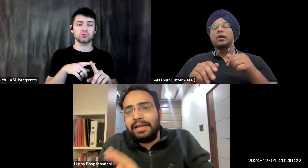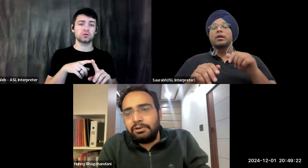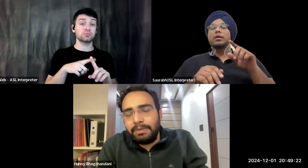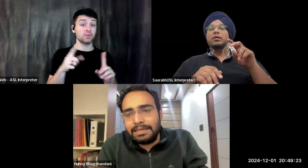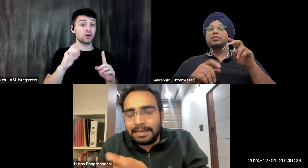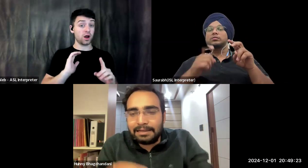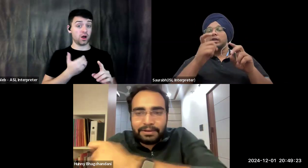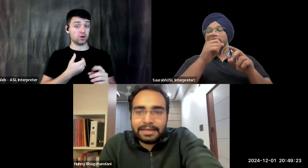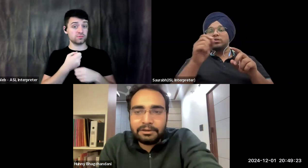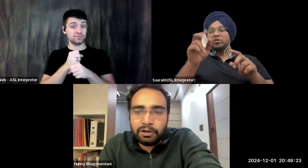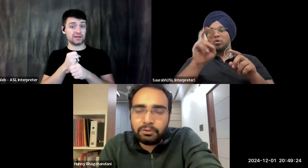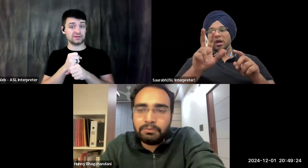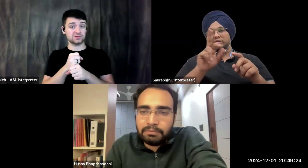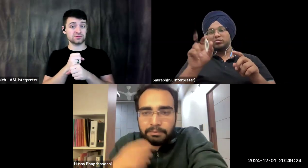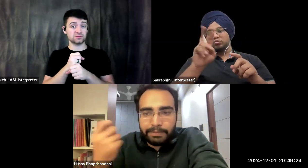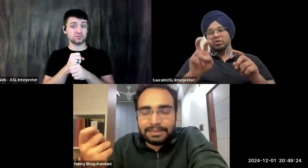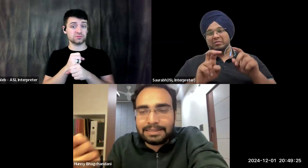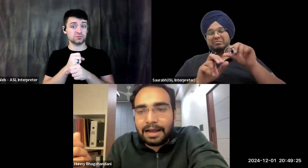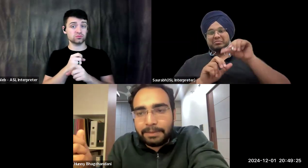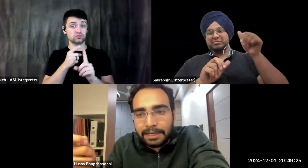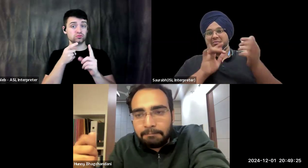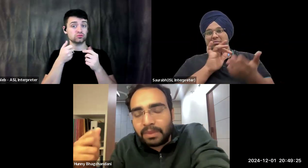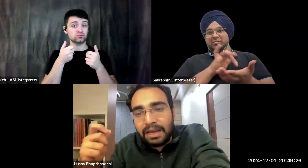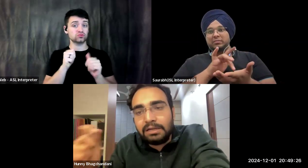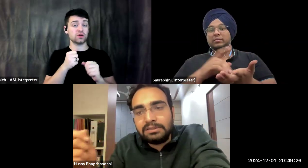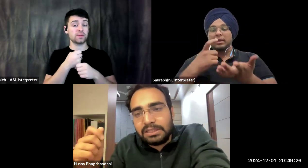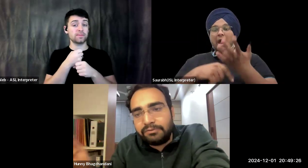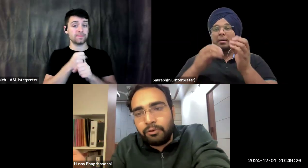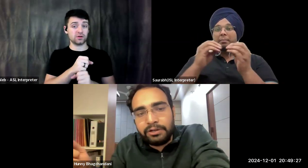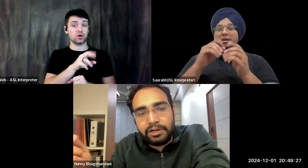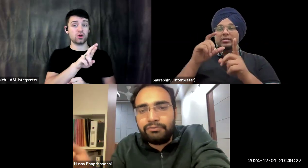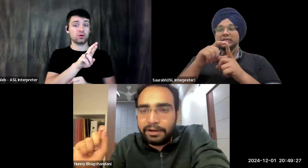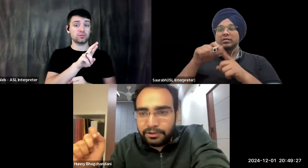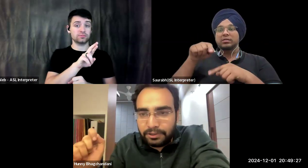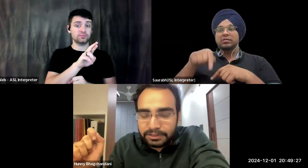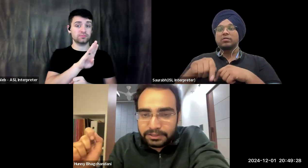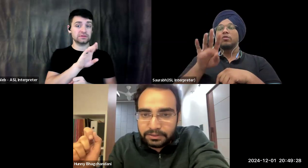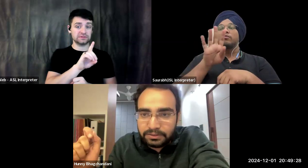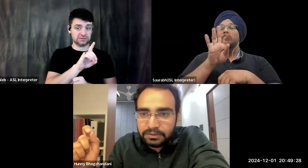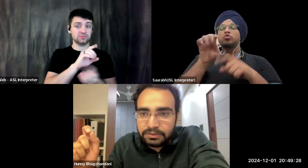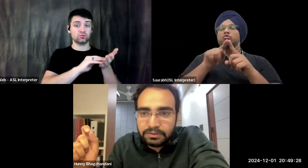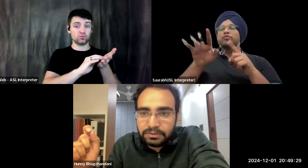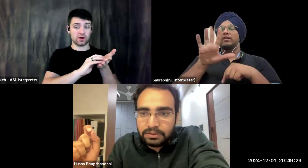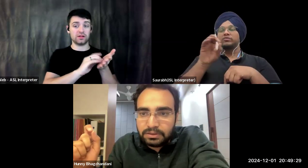What we are trying to make is like we are again going to make this RBD at just $400 to $500